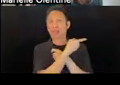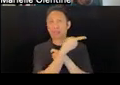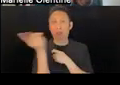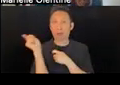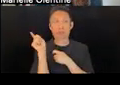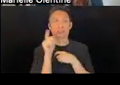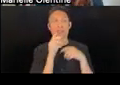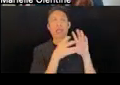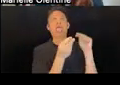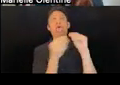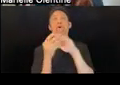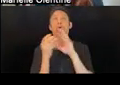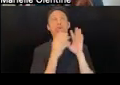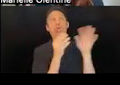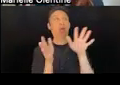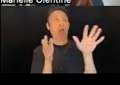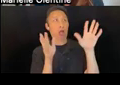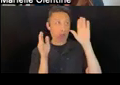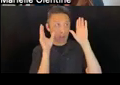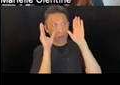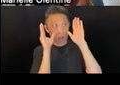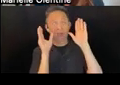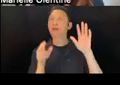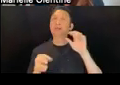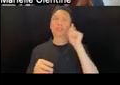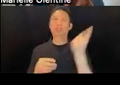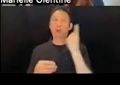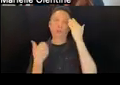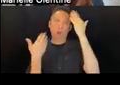programs and labs and I saw a question in chat I'm going to pull up right now. You know, participating and getting grants from